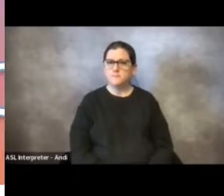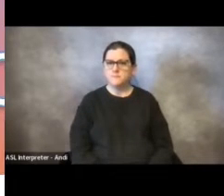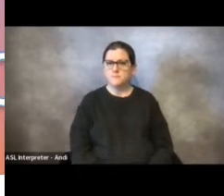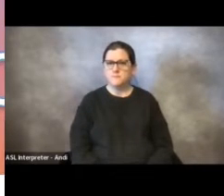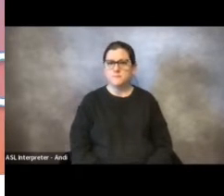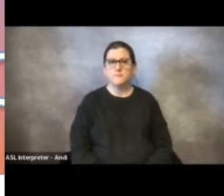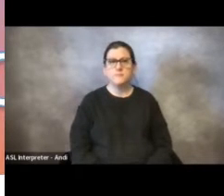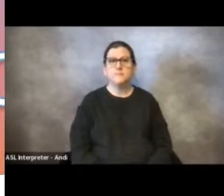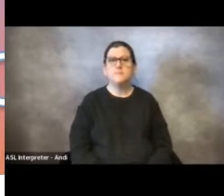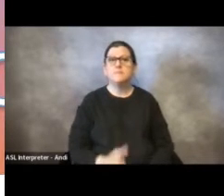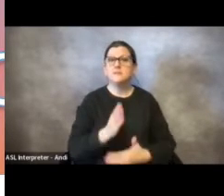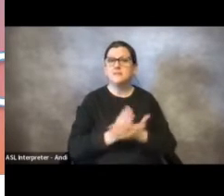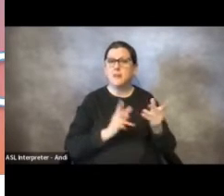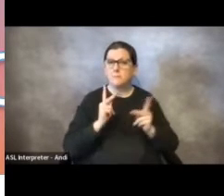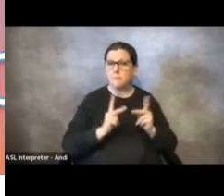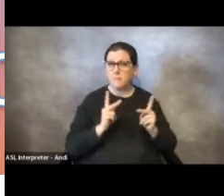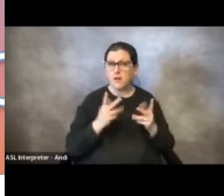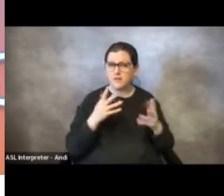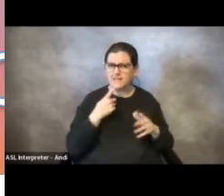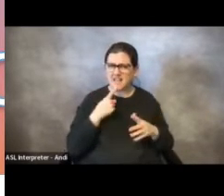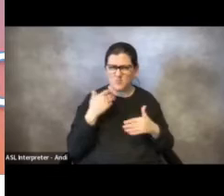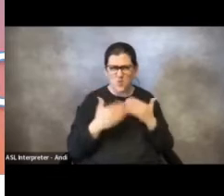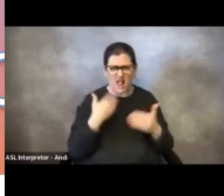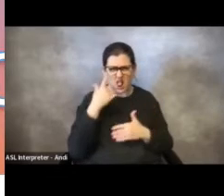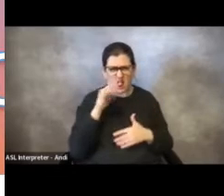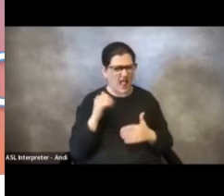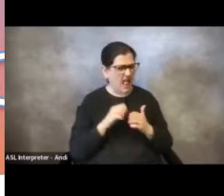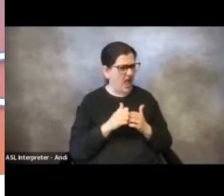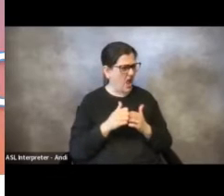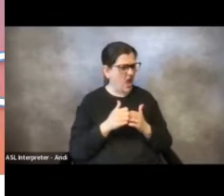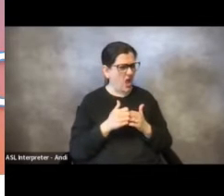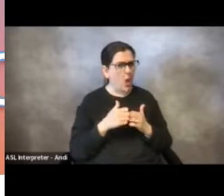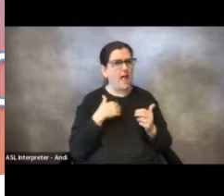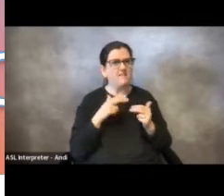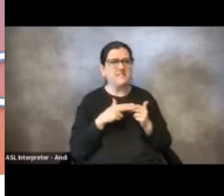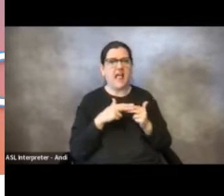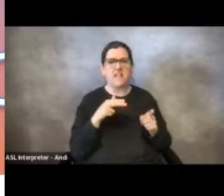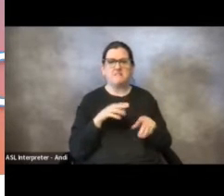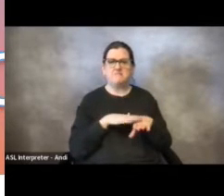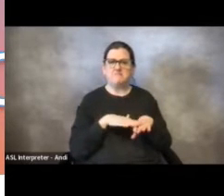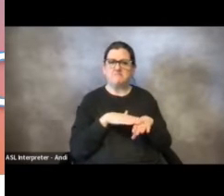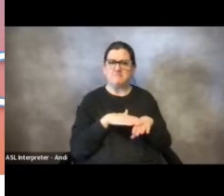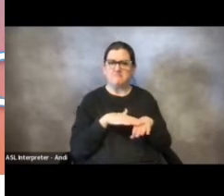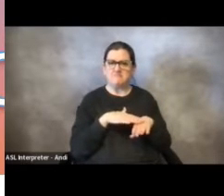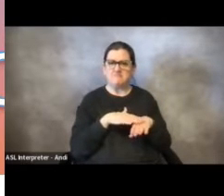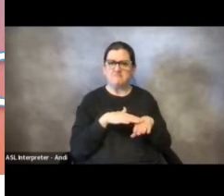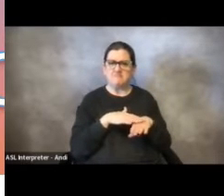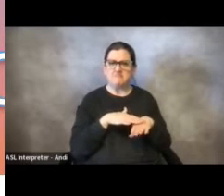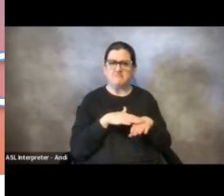Some of the people have always have said, you know, what's the process? What is this look like? So we do have a slide here just to talk about it briefly. And so these are the things that need